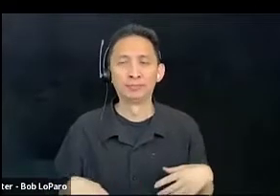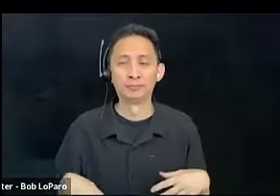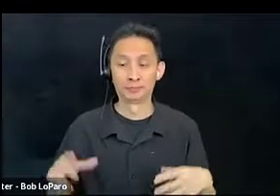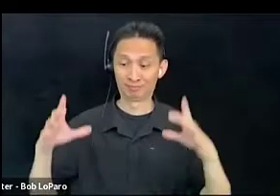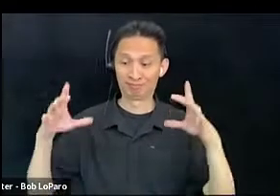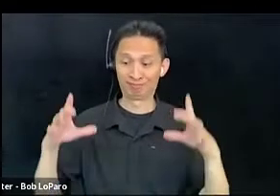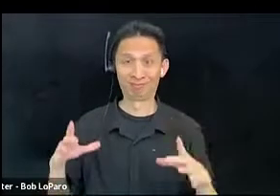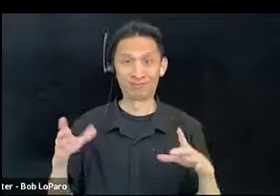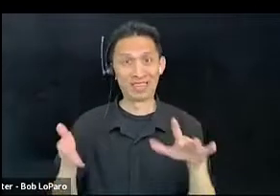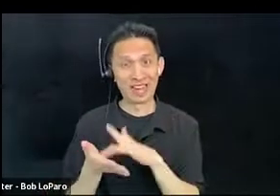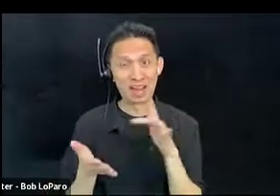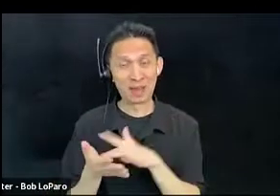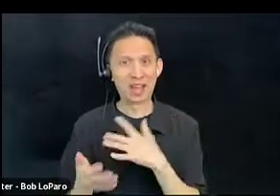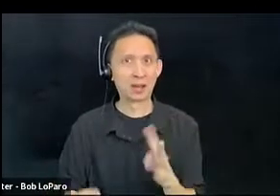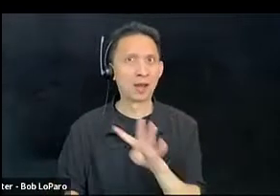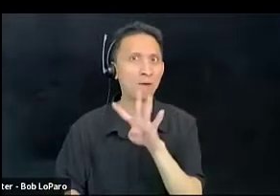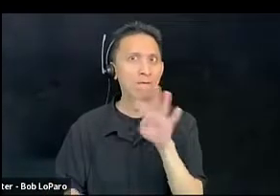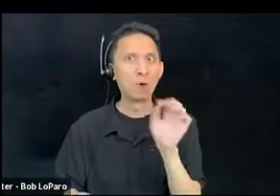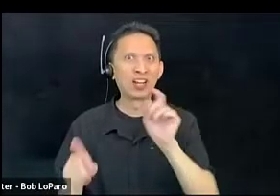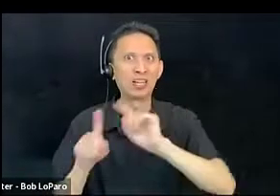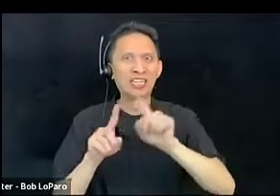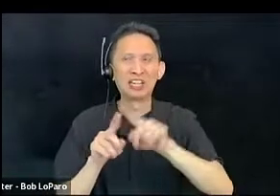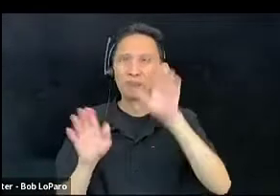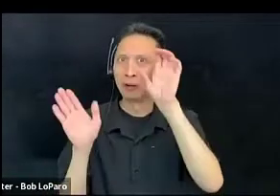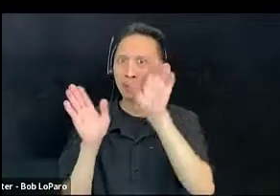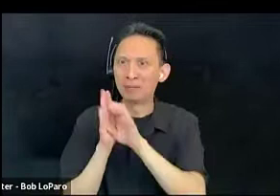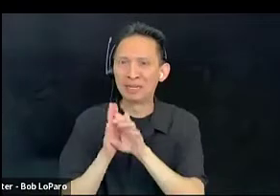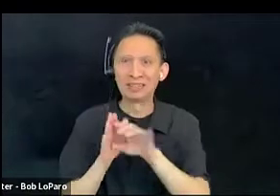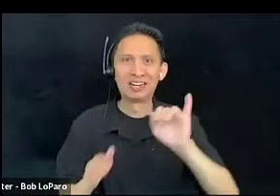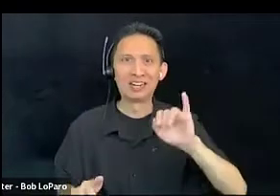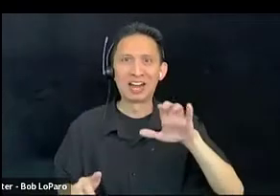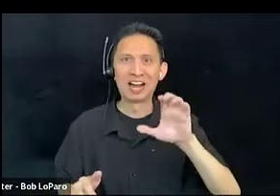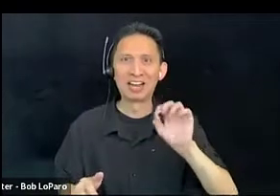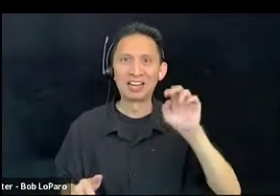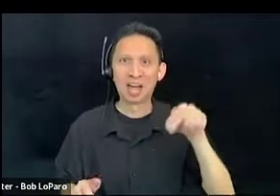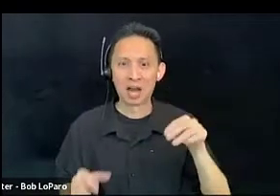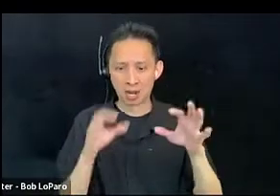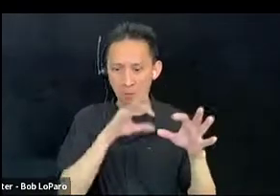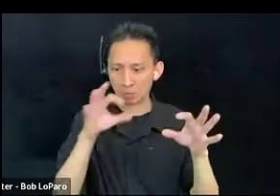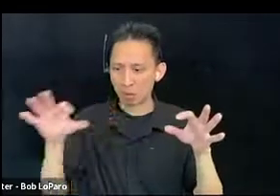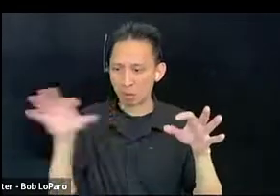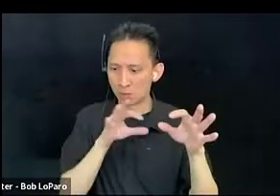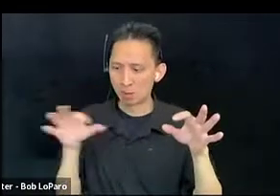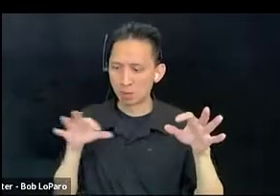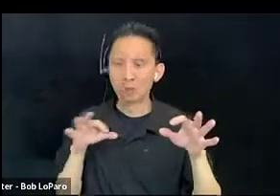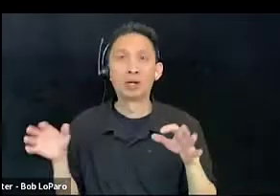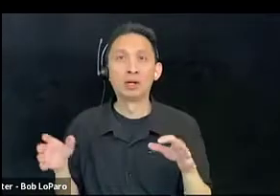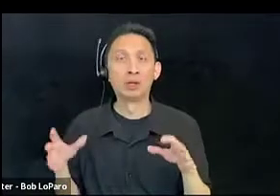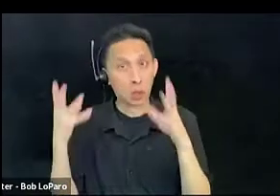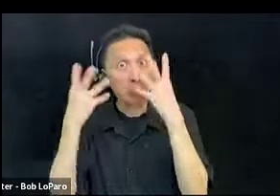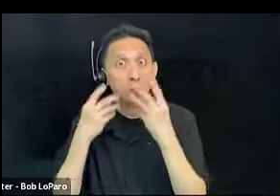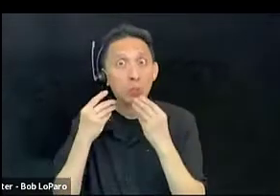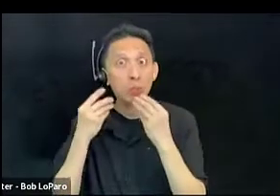all beautifully adapted but the student doesn't know the meaning of them yet. And so, we don't make progress.